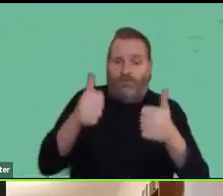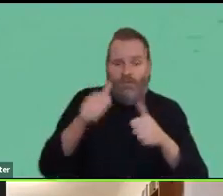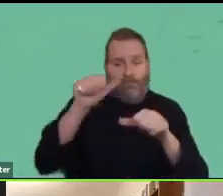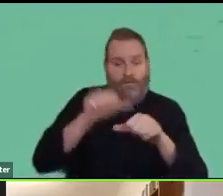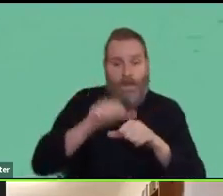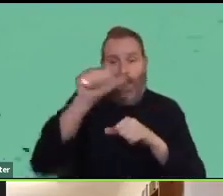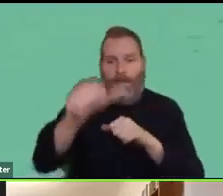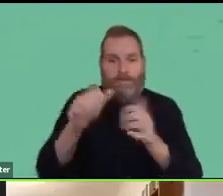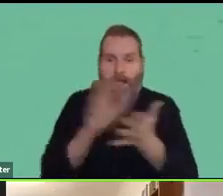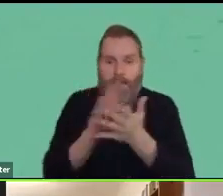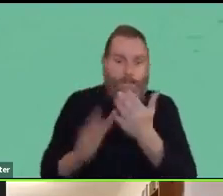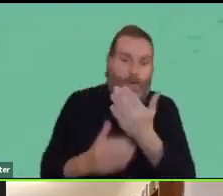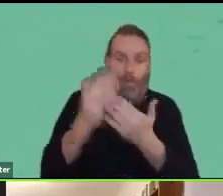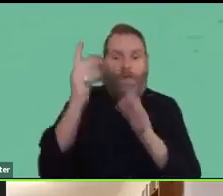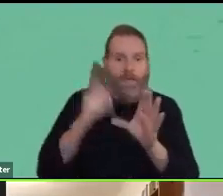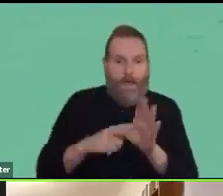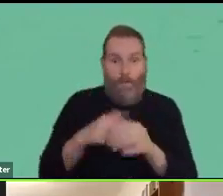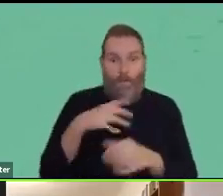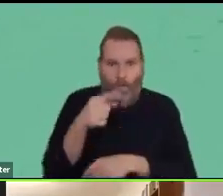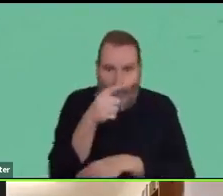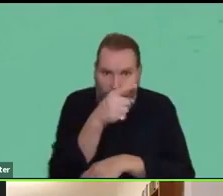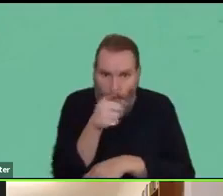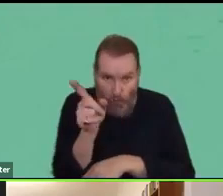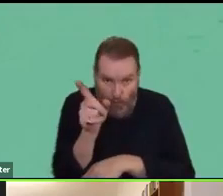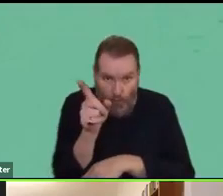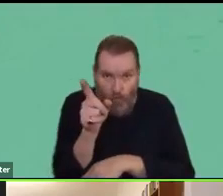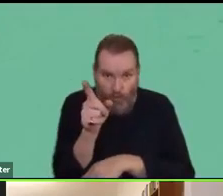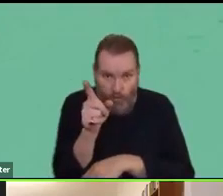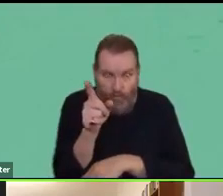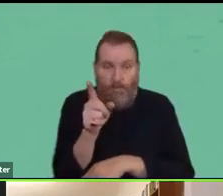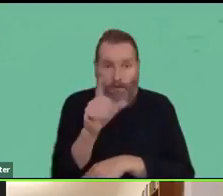whether they're in the public or private sector to know that the union will do everything it can to